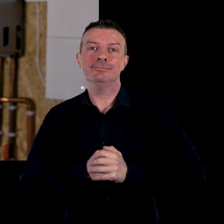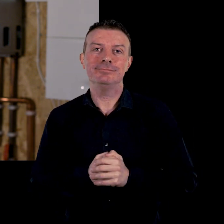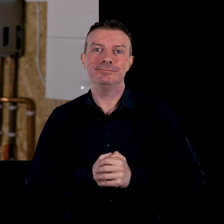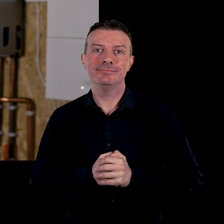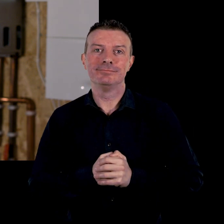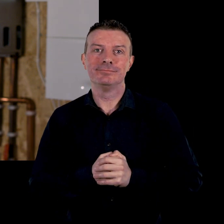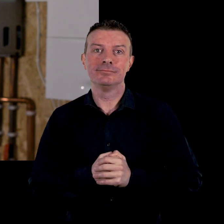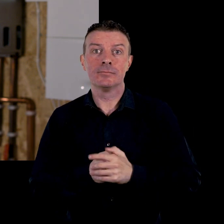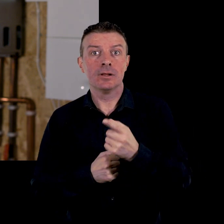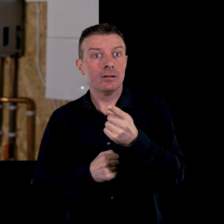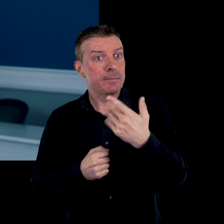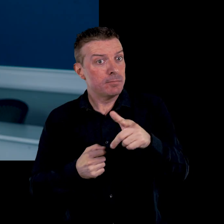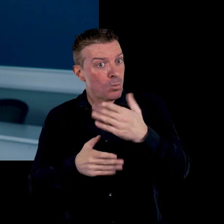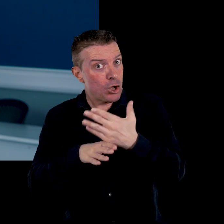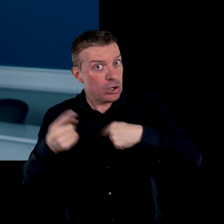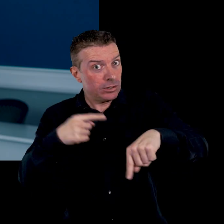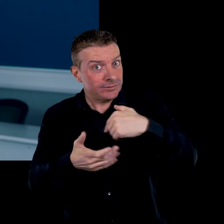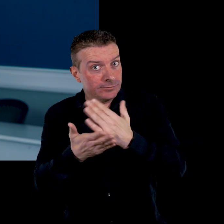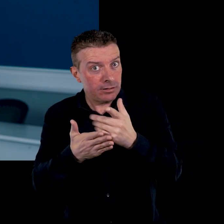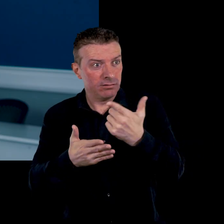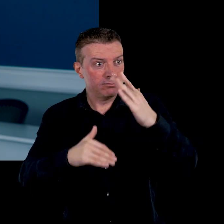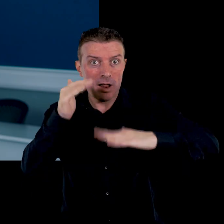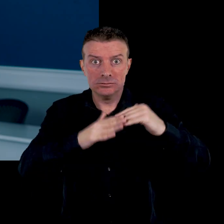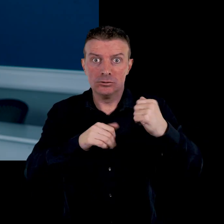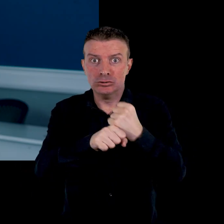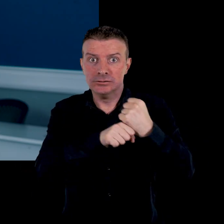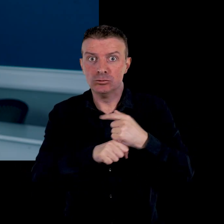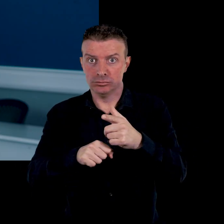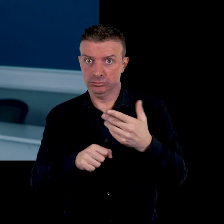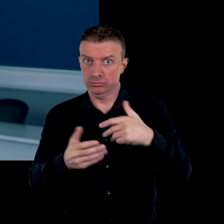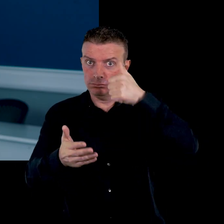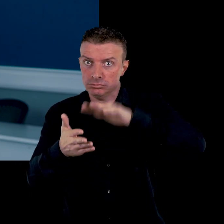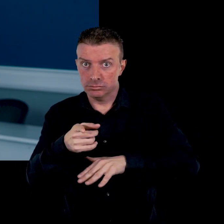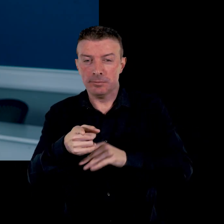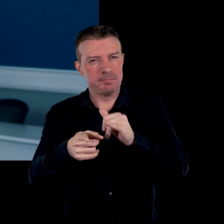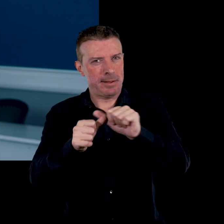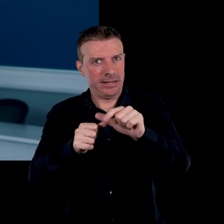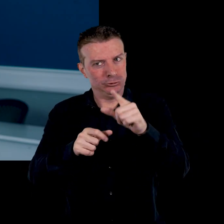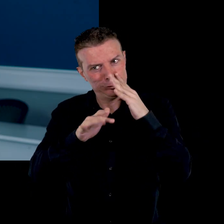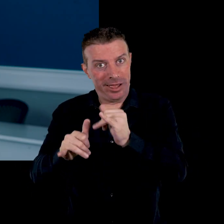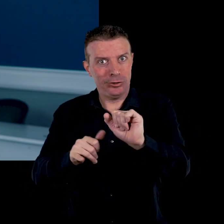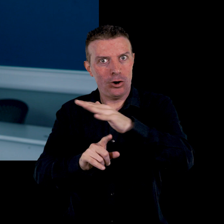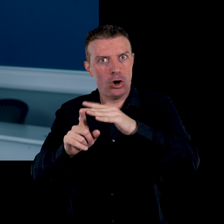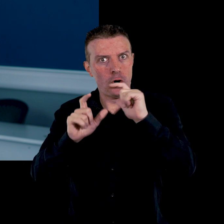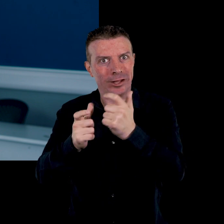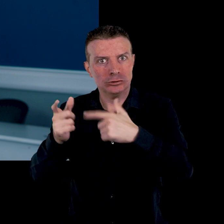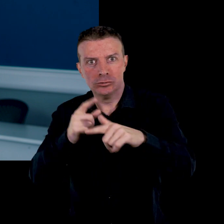and new ways of doing things. If you are someone that works in this sector within the construction and built environment, maybe look locally to one of your colleges